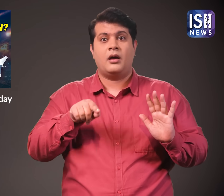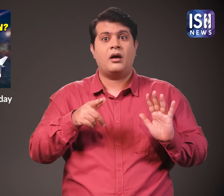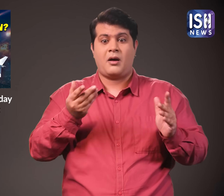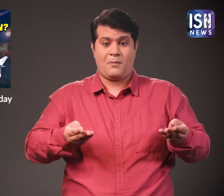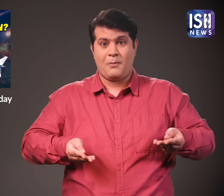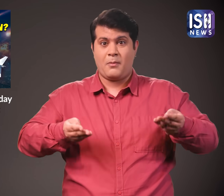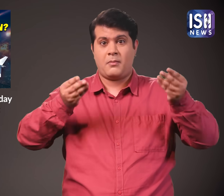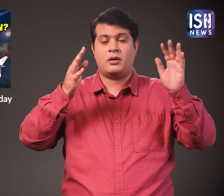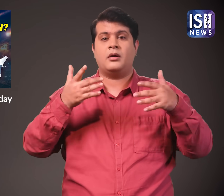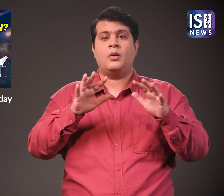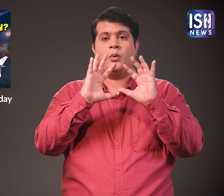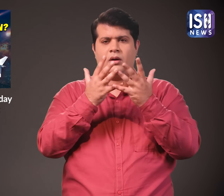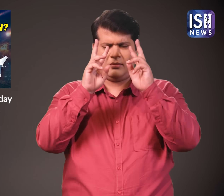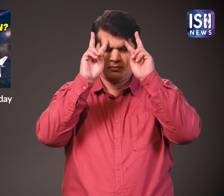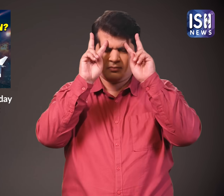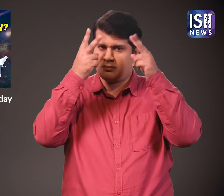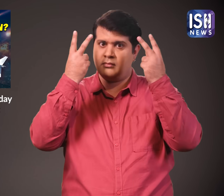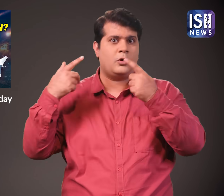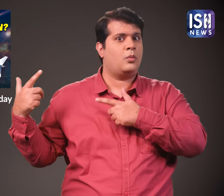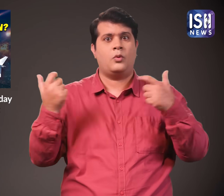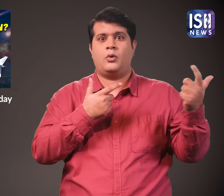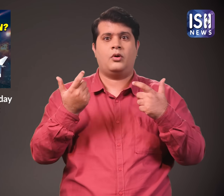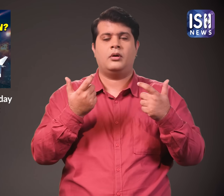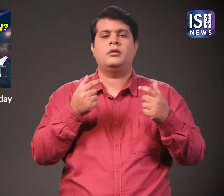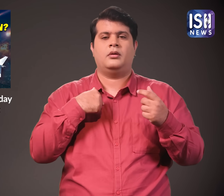This could provoke the rest of the world to go to war.